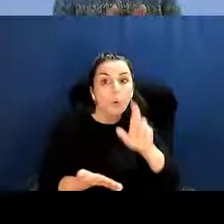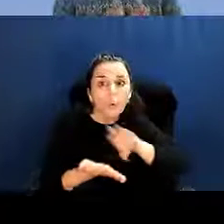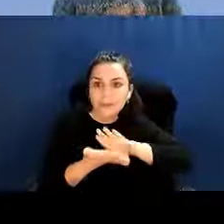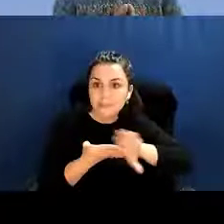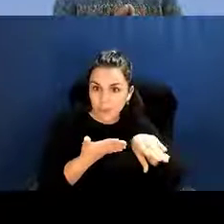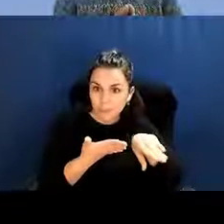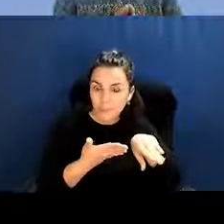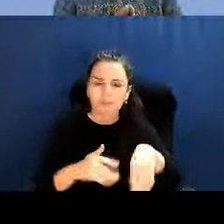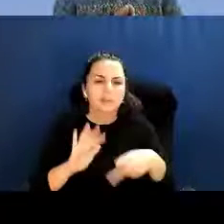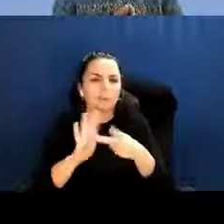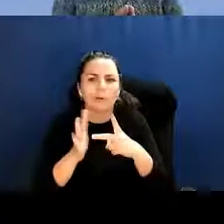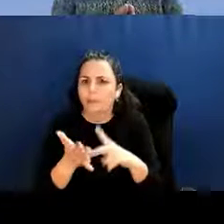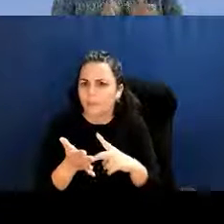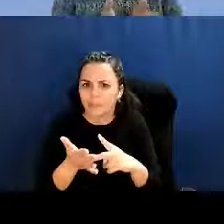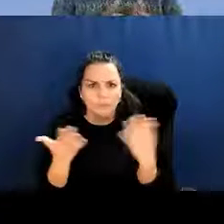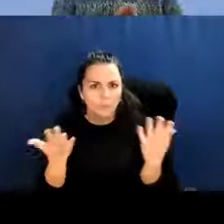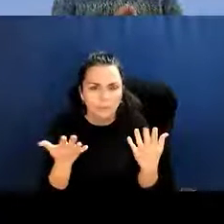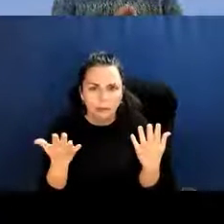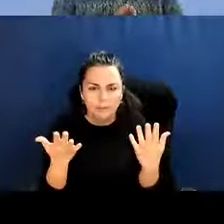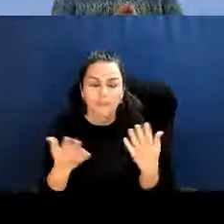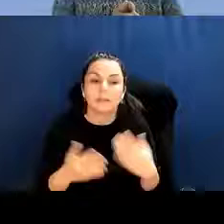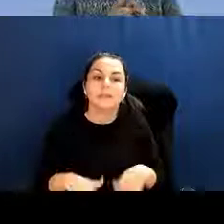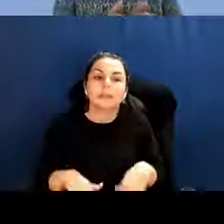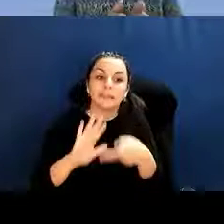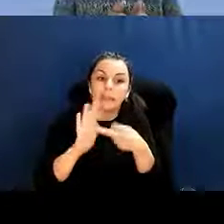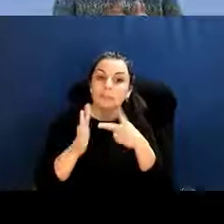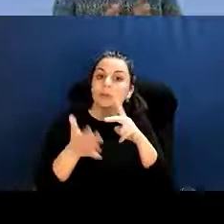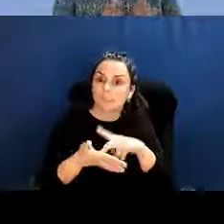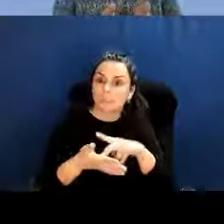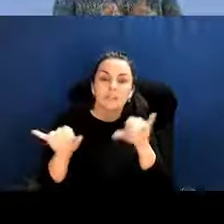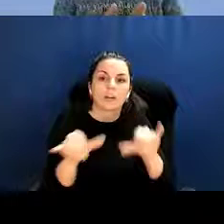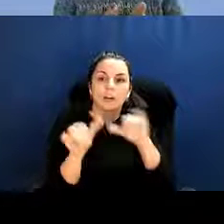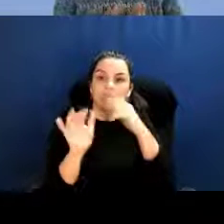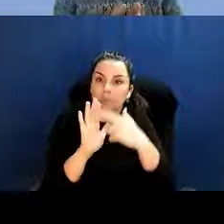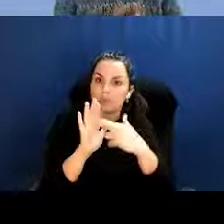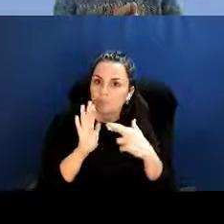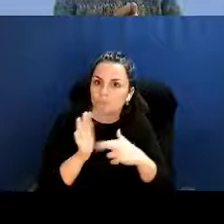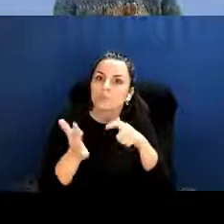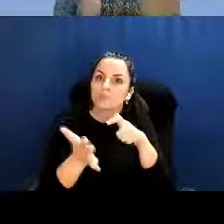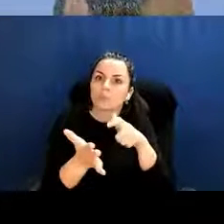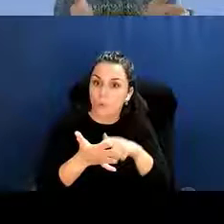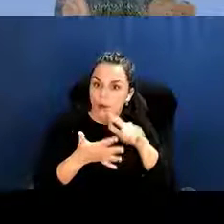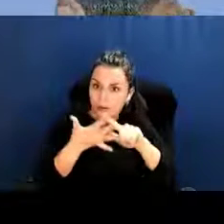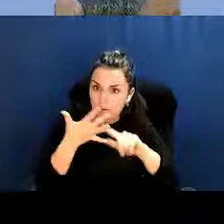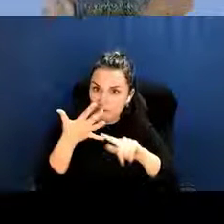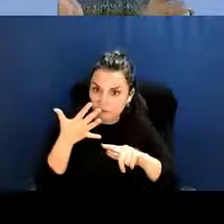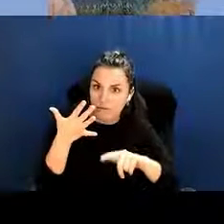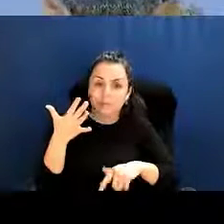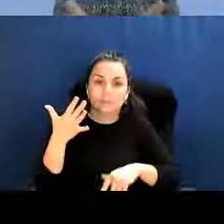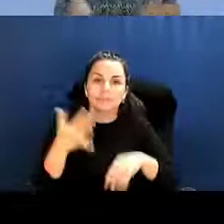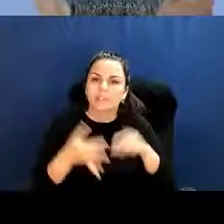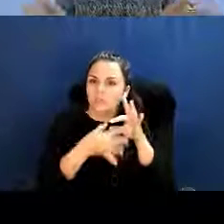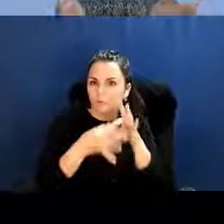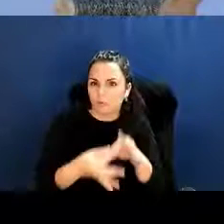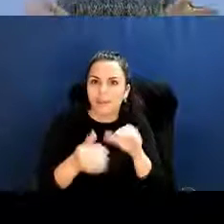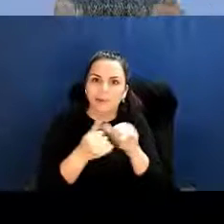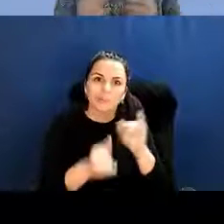what does that mean? It means that the common rule requirements, right? Especially with regards to IRB review